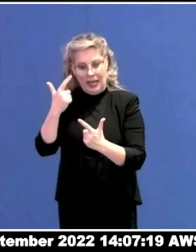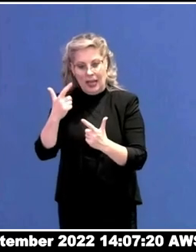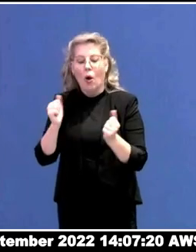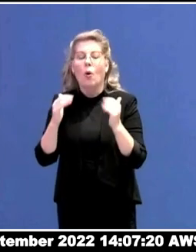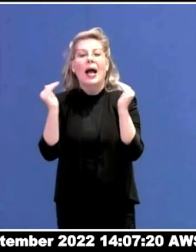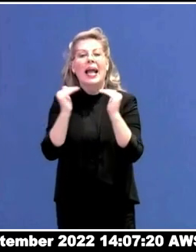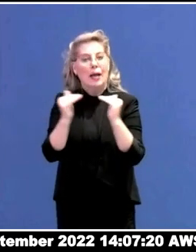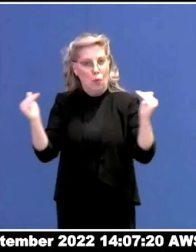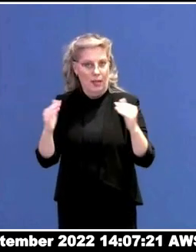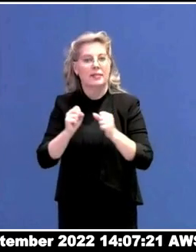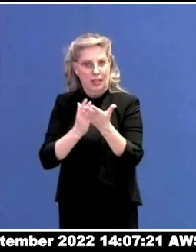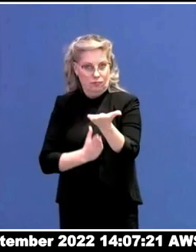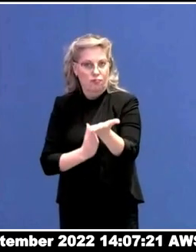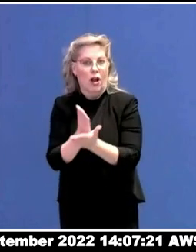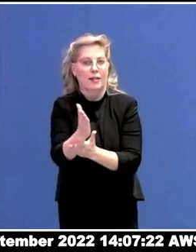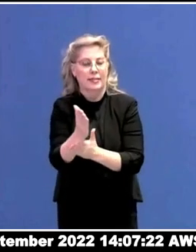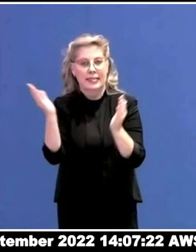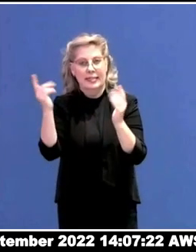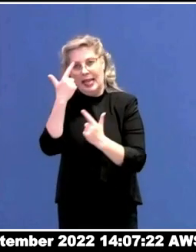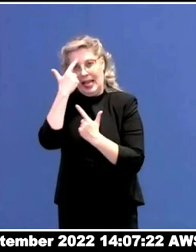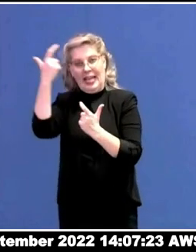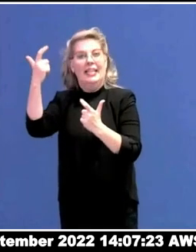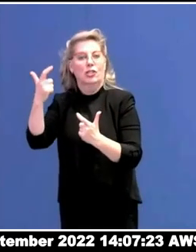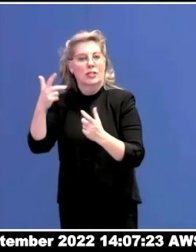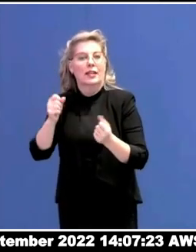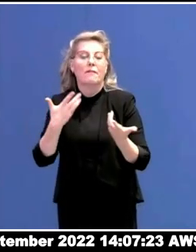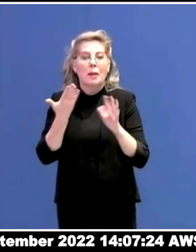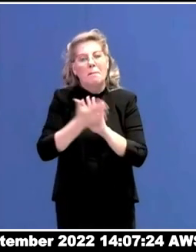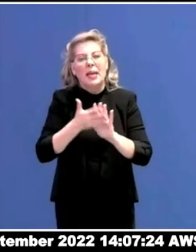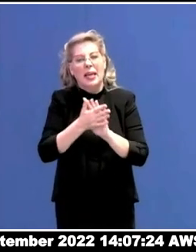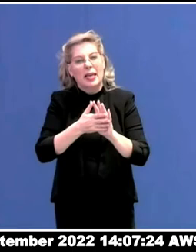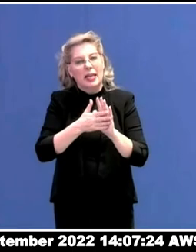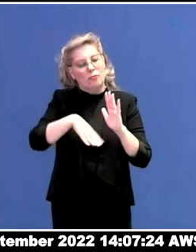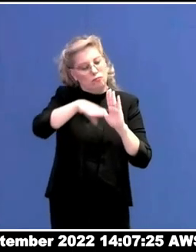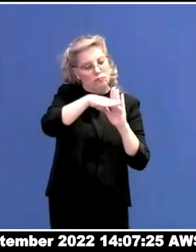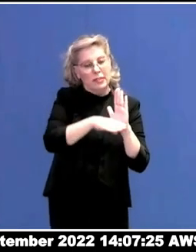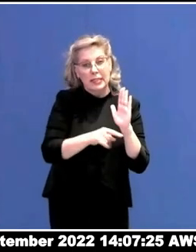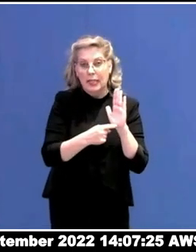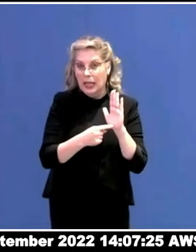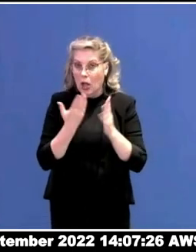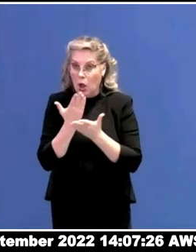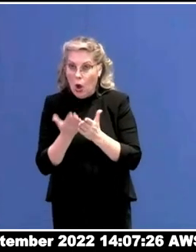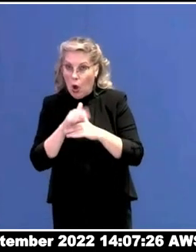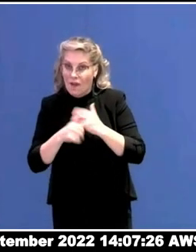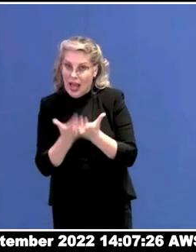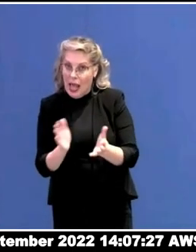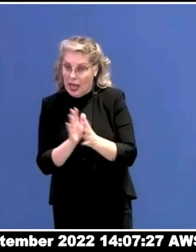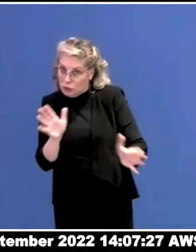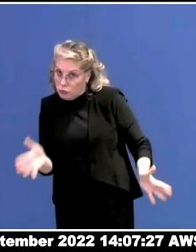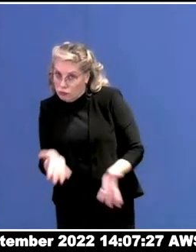mental health, you know, changing attitudes around mental health, eliminating coercion for mental health. It's a program that has worked.